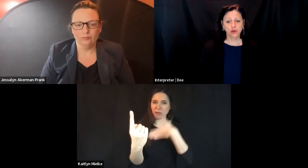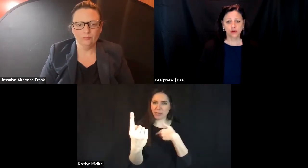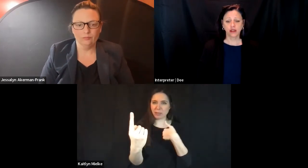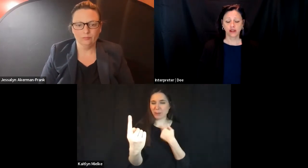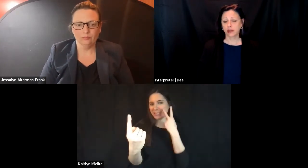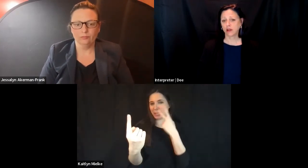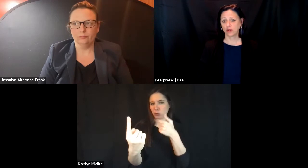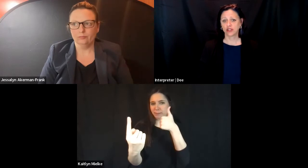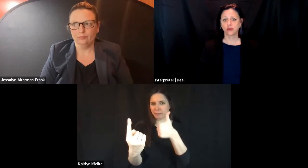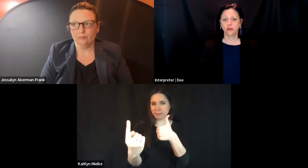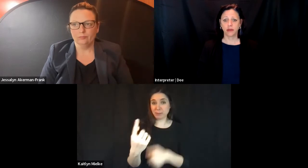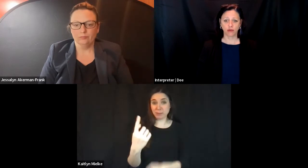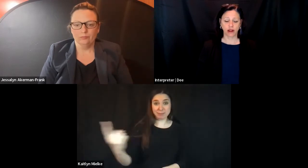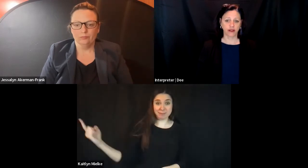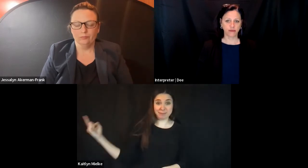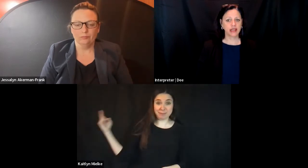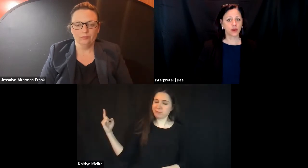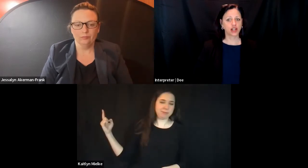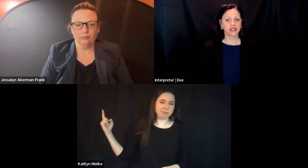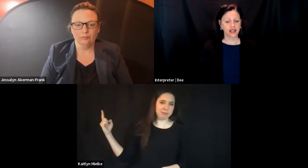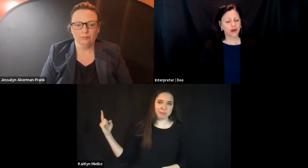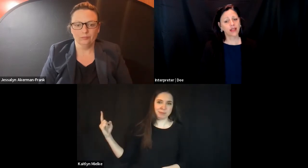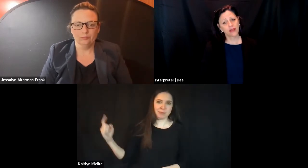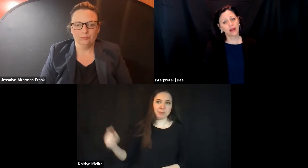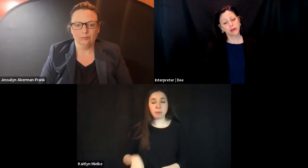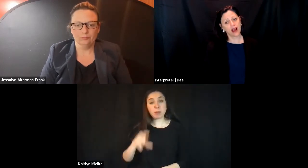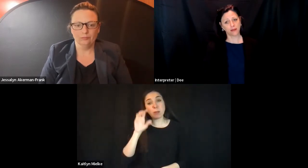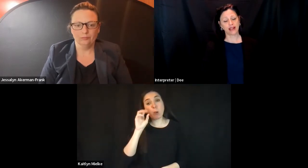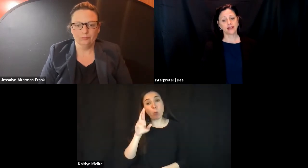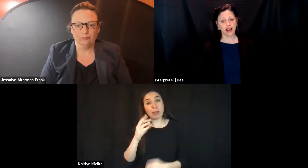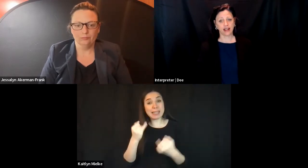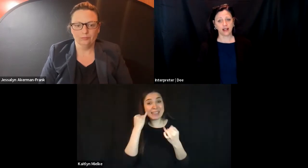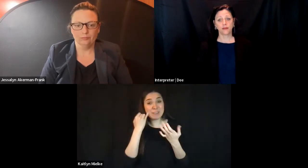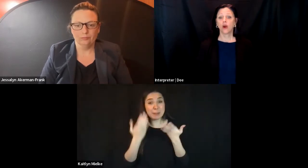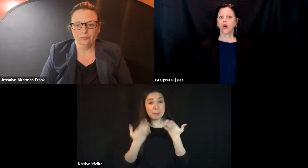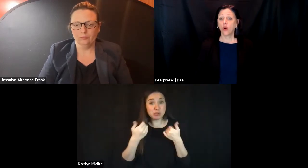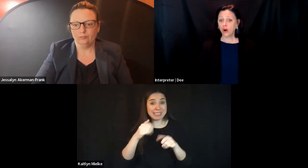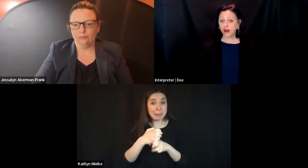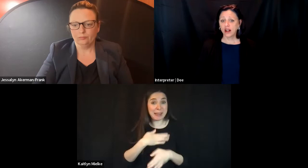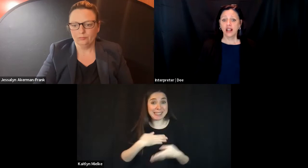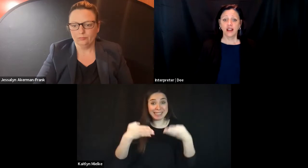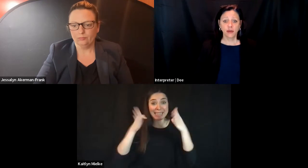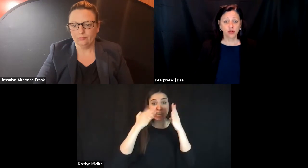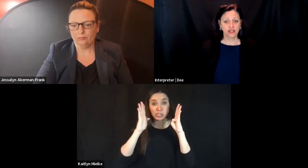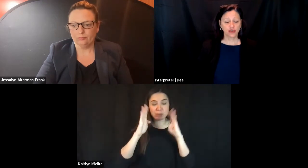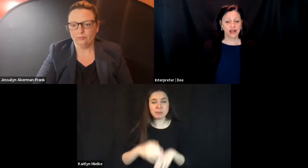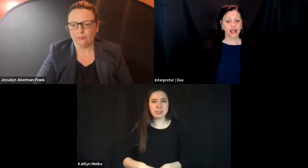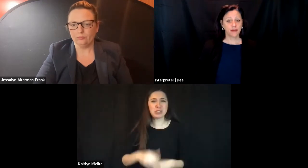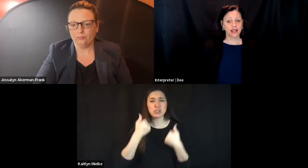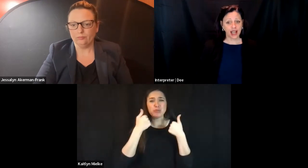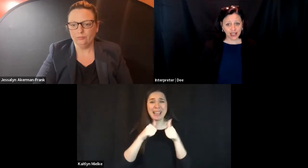For an example, when I meet somebody, they have no idea that I'm DeafBlind. I might tell them if they could move a little bit closer to be right in front of me so I could see them rather than